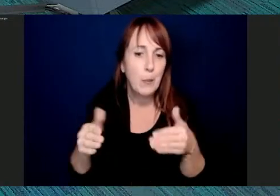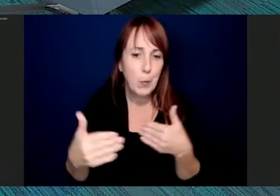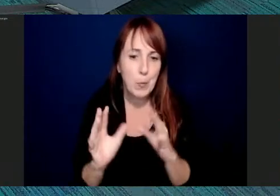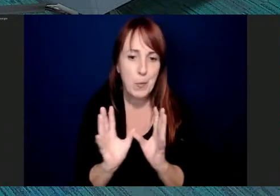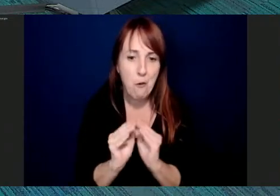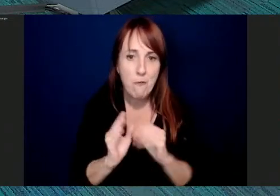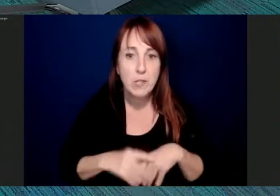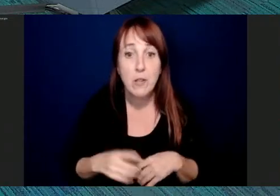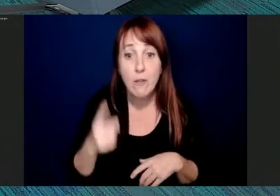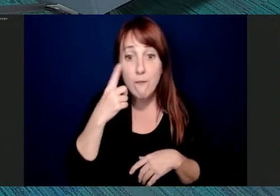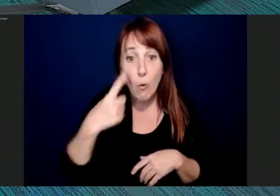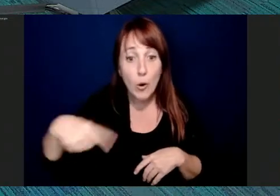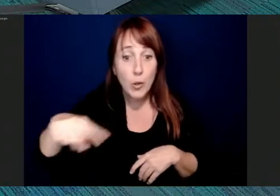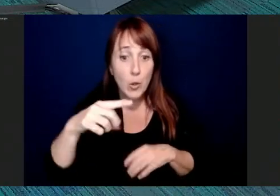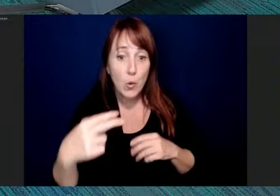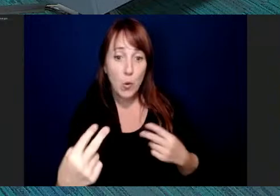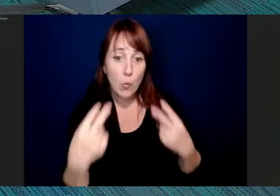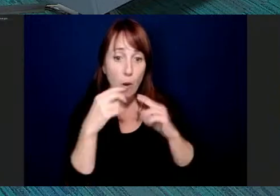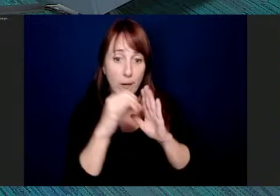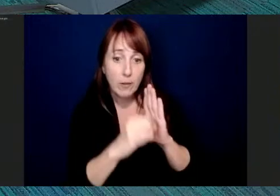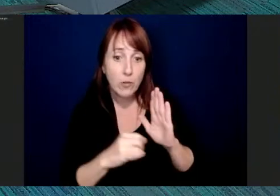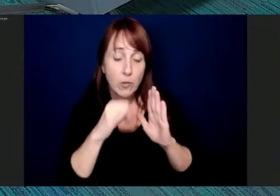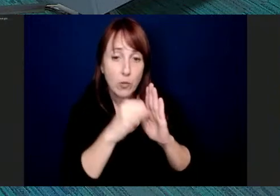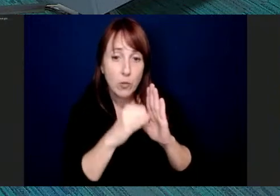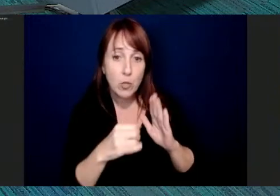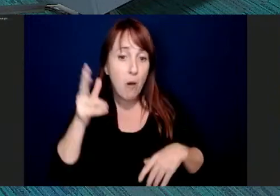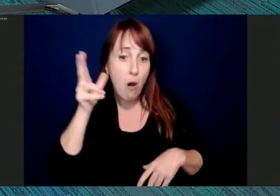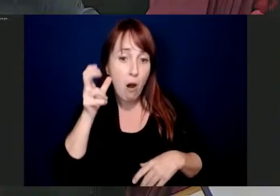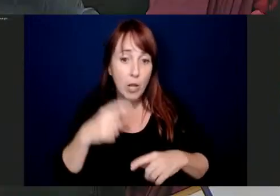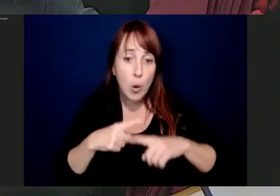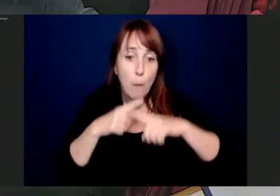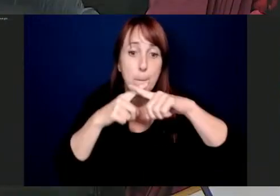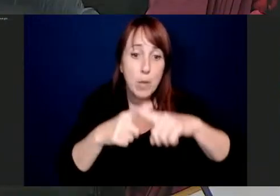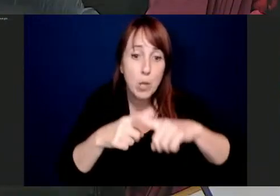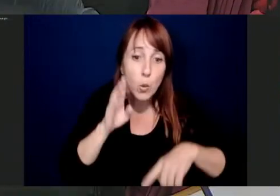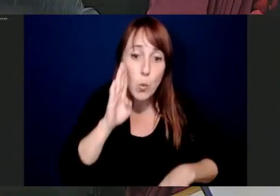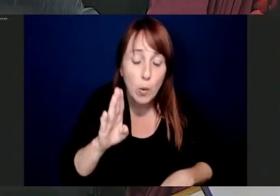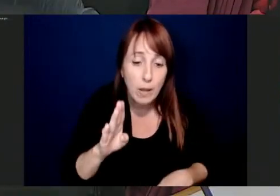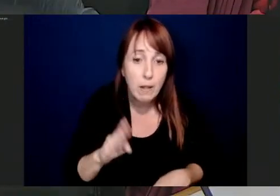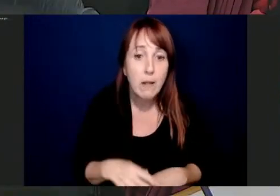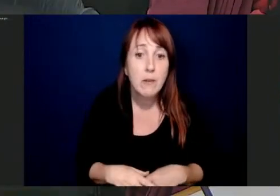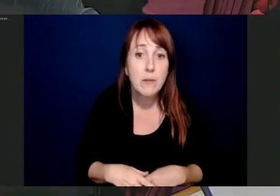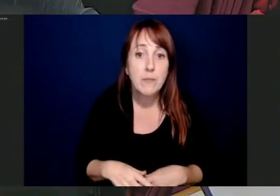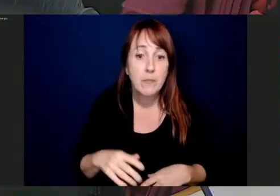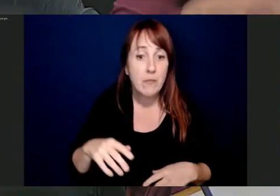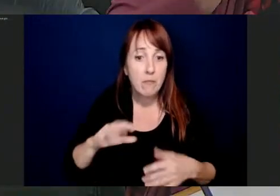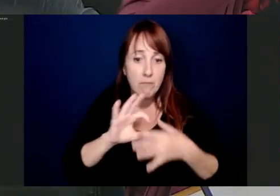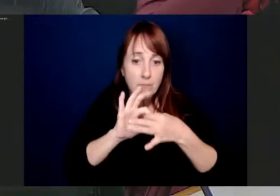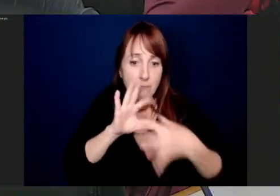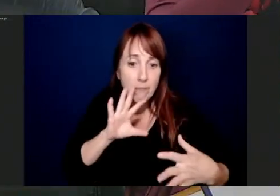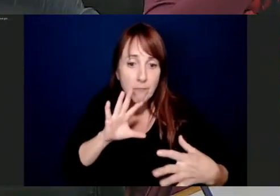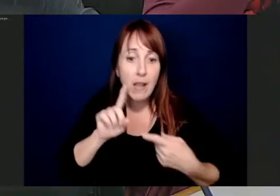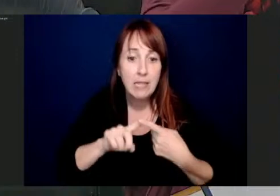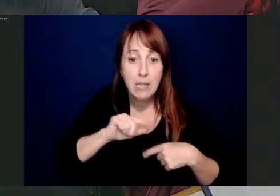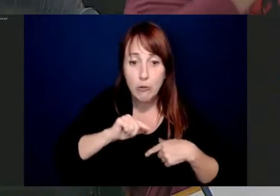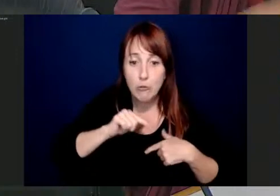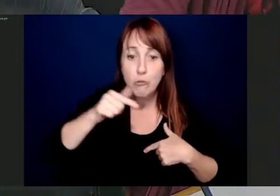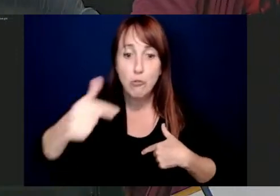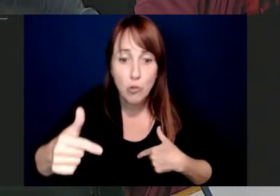For those on YouTube, your audio will be muted and video disabled until it's your turn to testify.